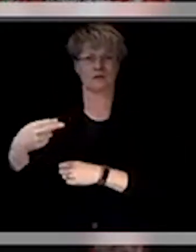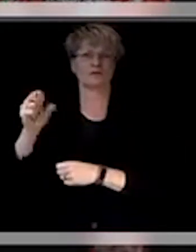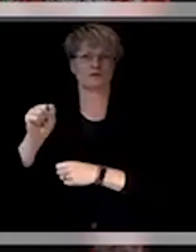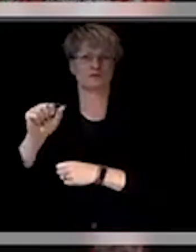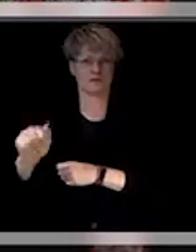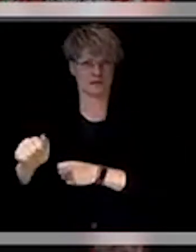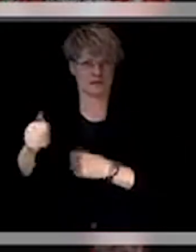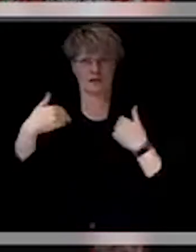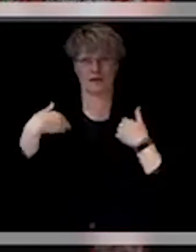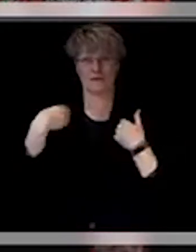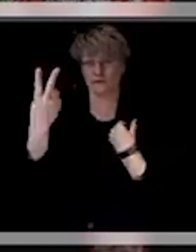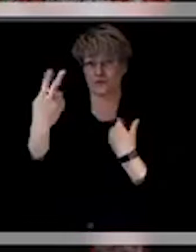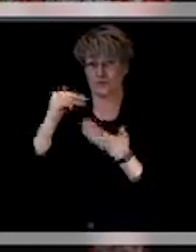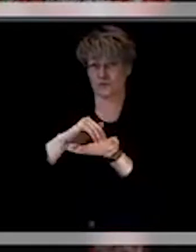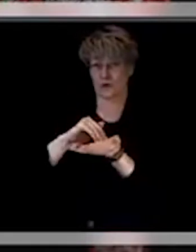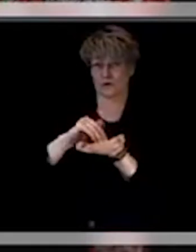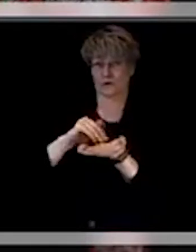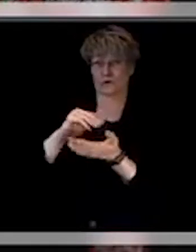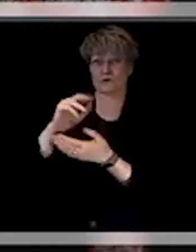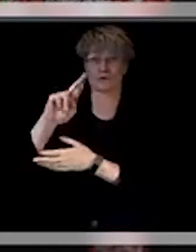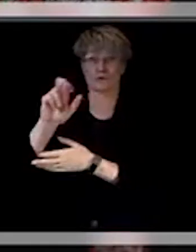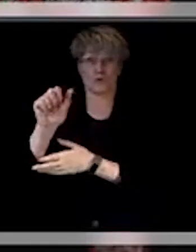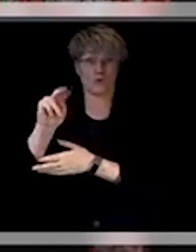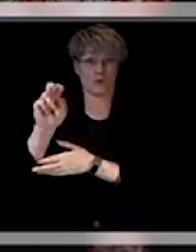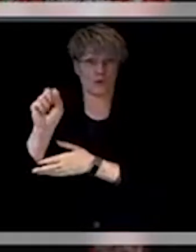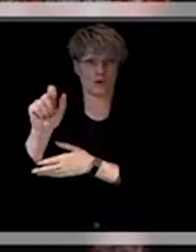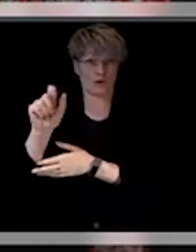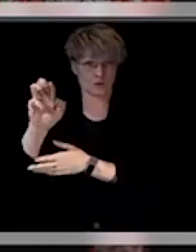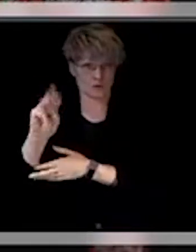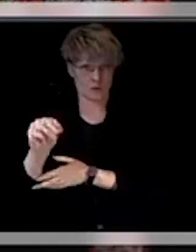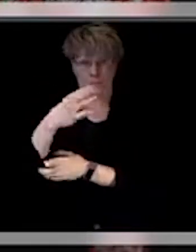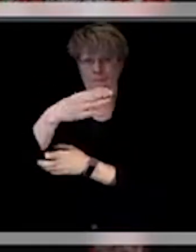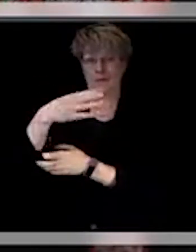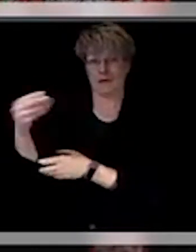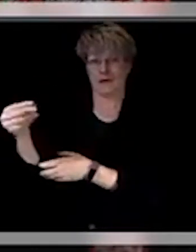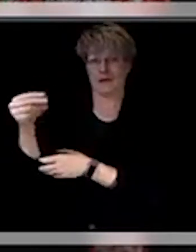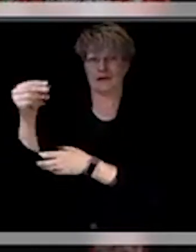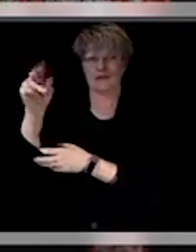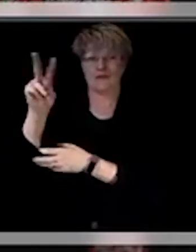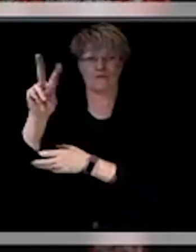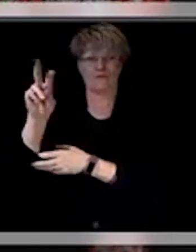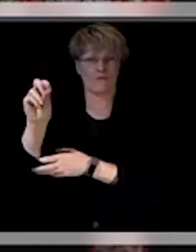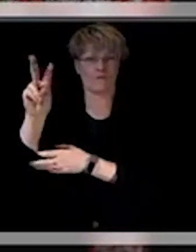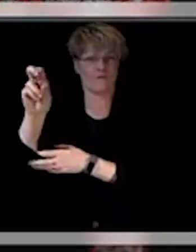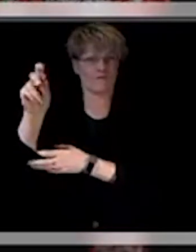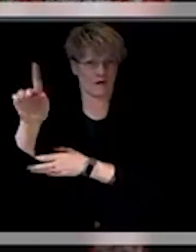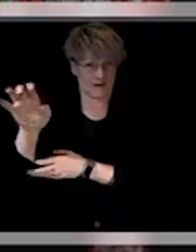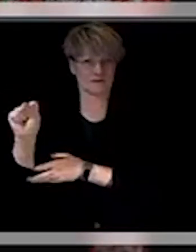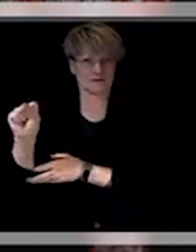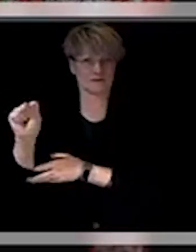Vovakes on the line. He is our Deputy Health Officer for this incident. So, we will start